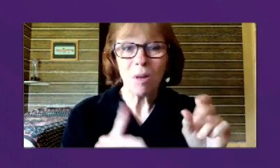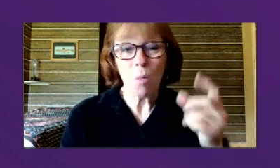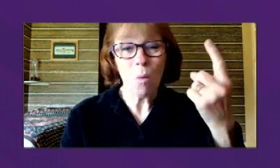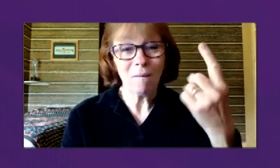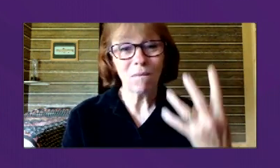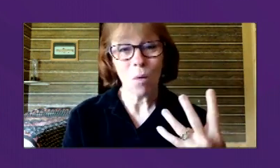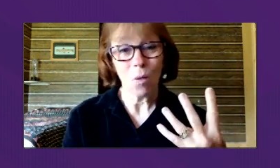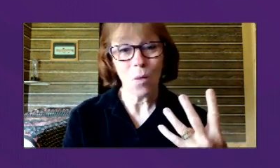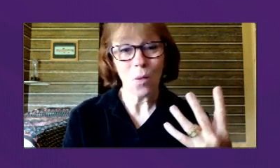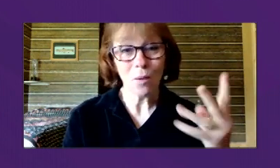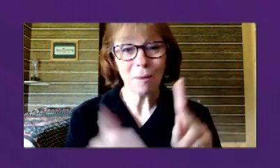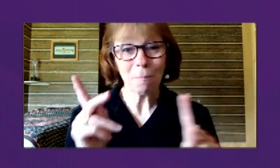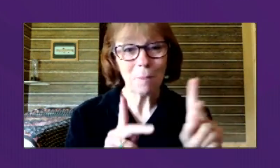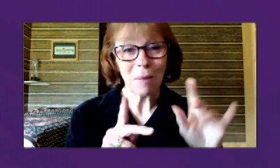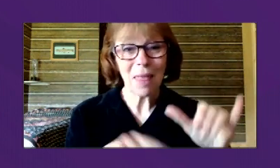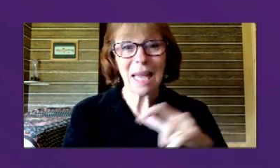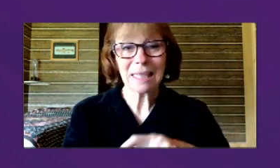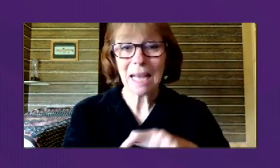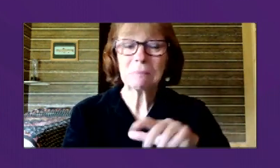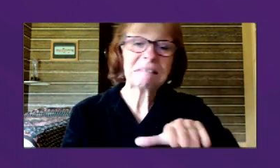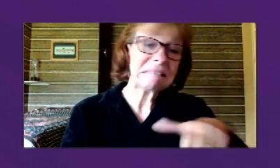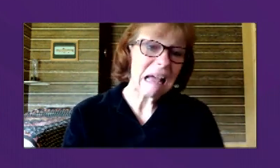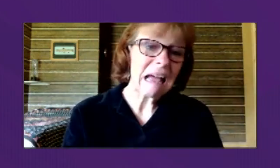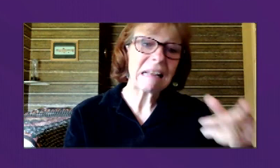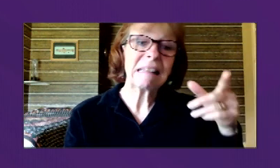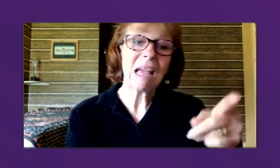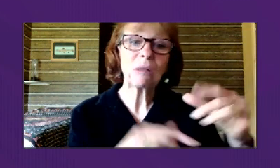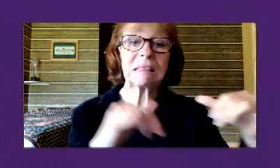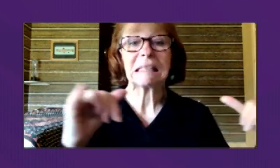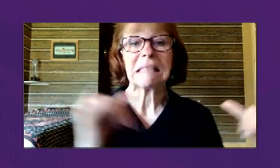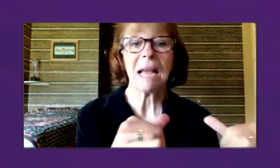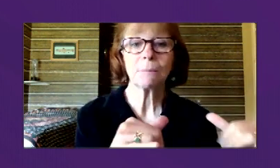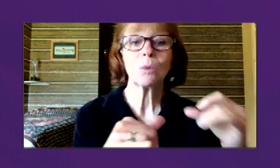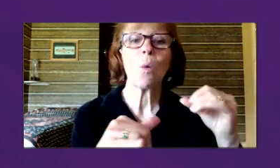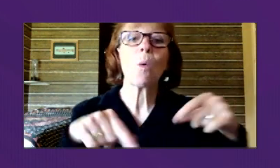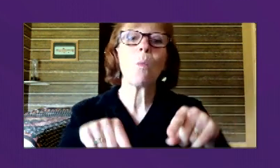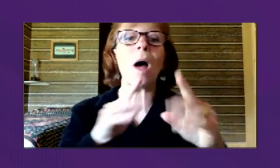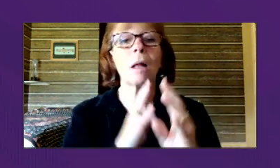time died in camps or along the Trail of Tears. There's a short video that